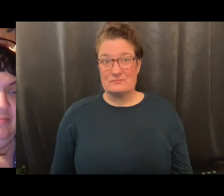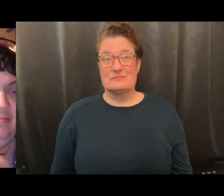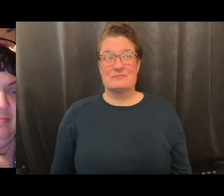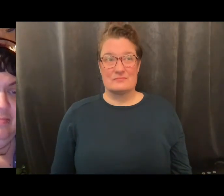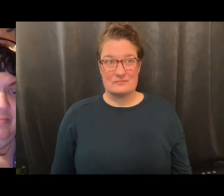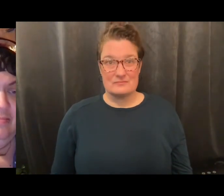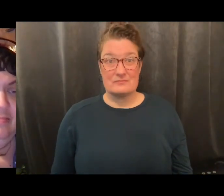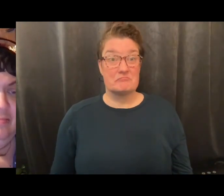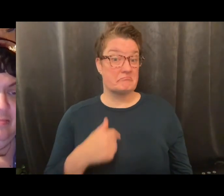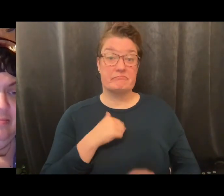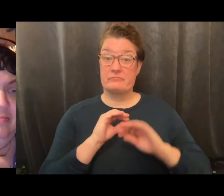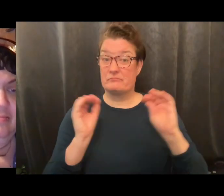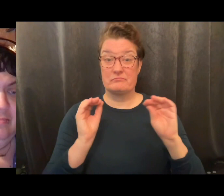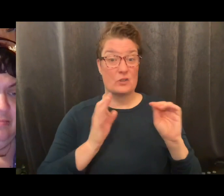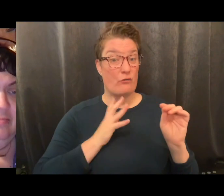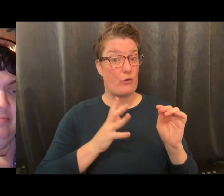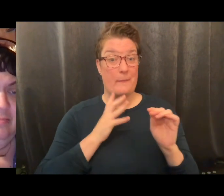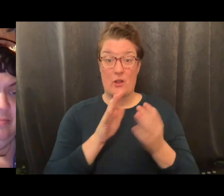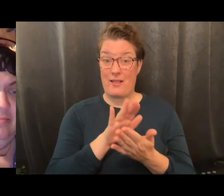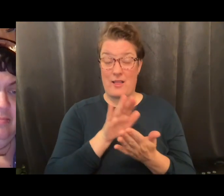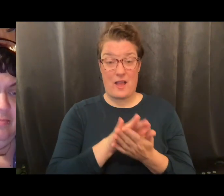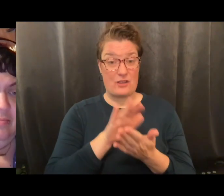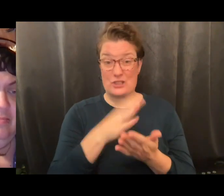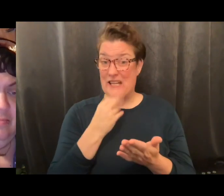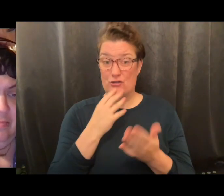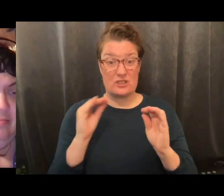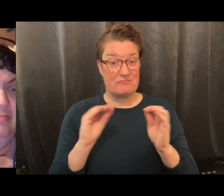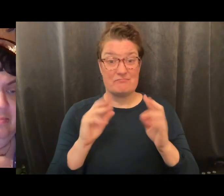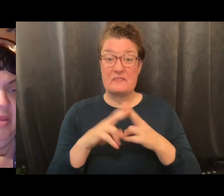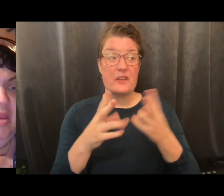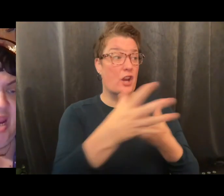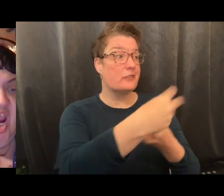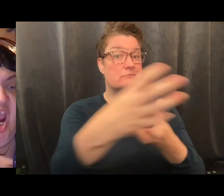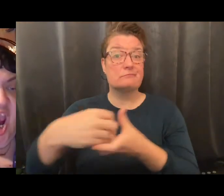It was very eclectic, it was whatever I could gather. Nomy: Oh interesting. Yeah